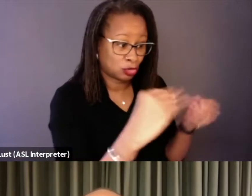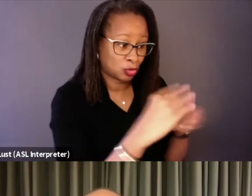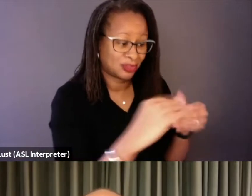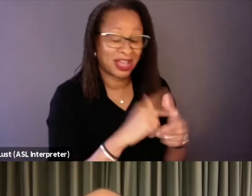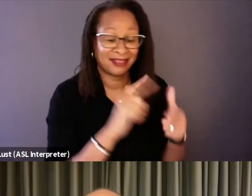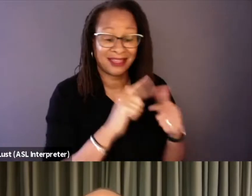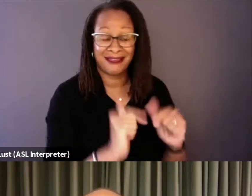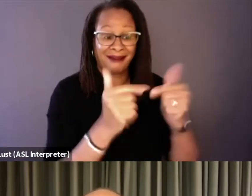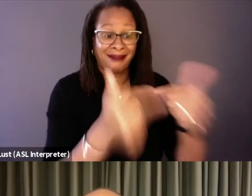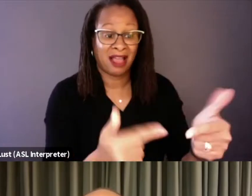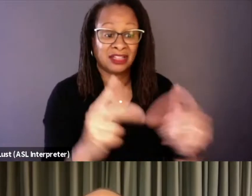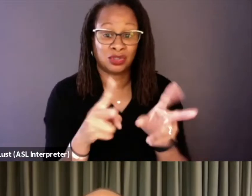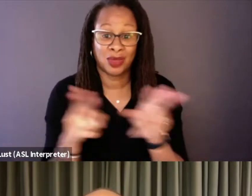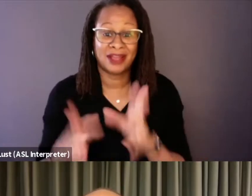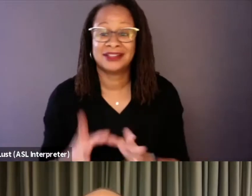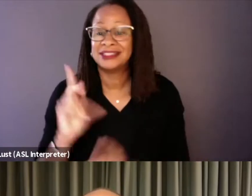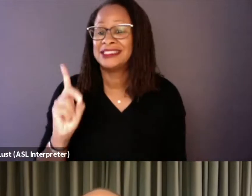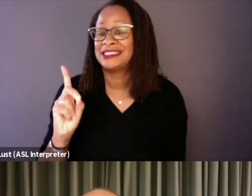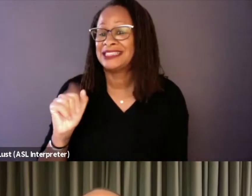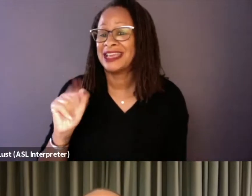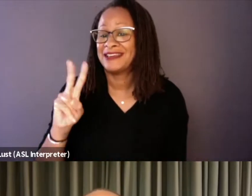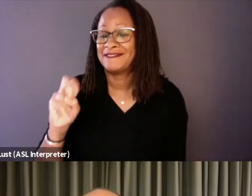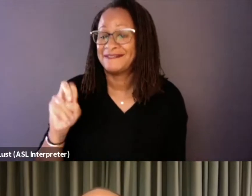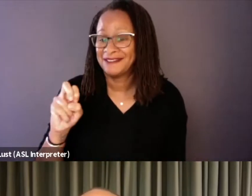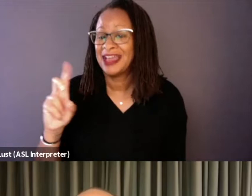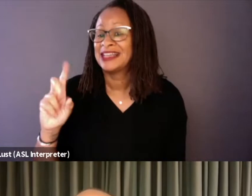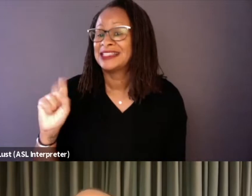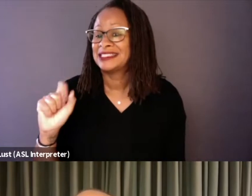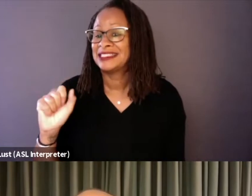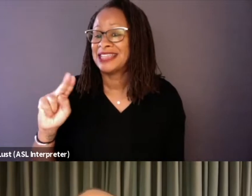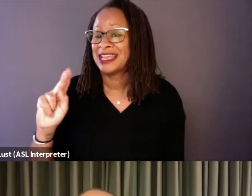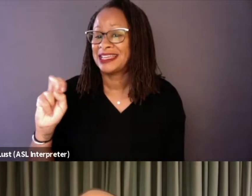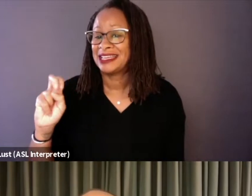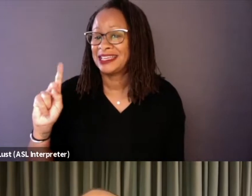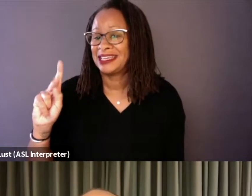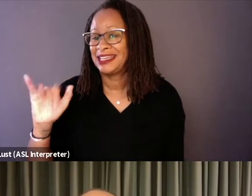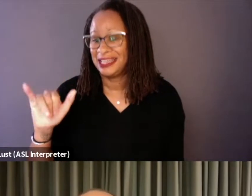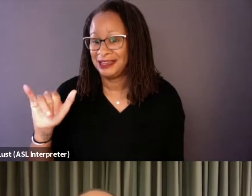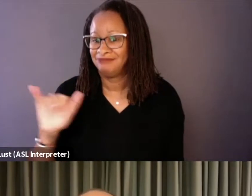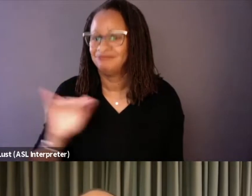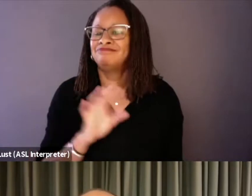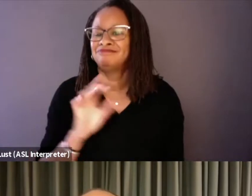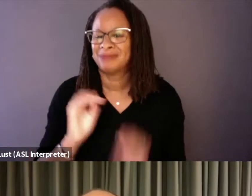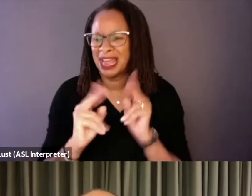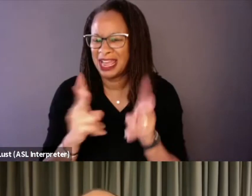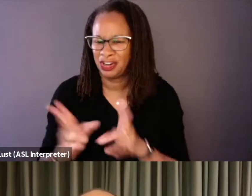Dave Stanke, sometimes with images on and whether it was from "Super 8" film or whatever